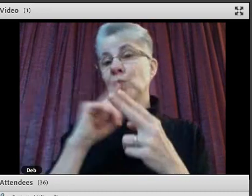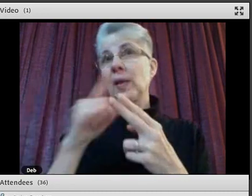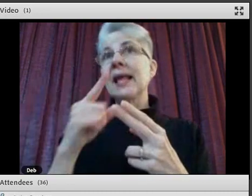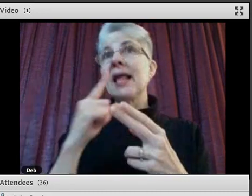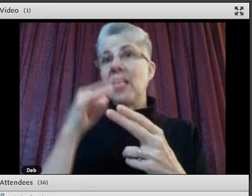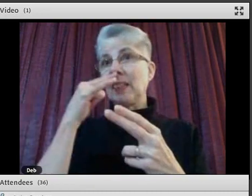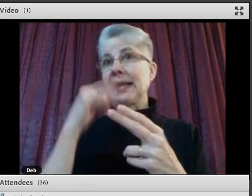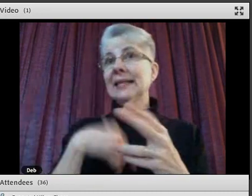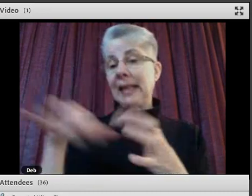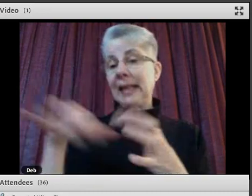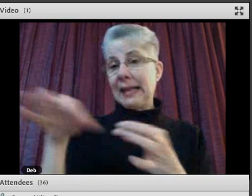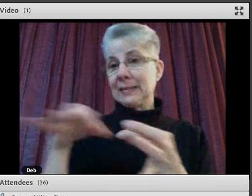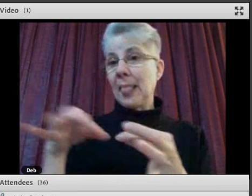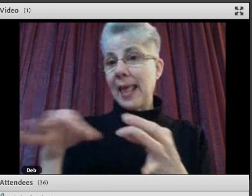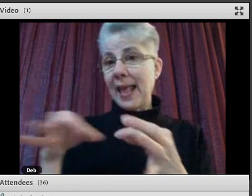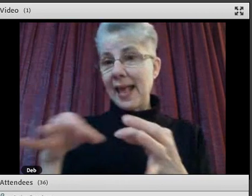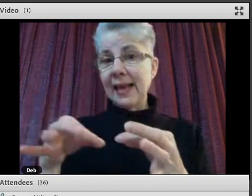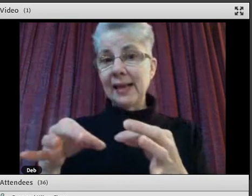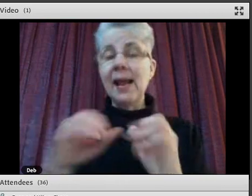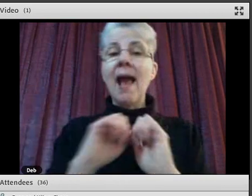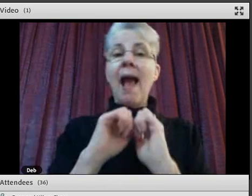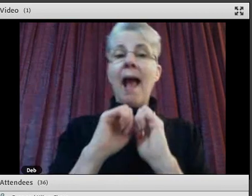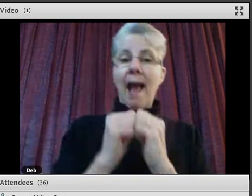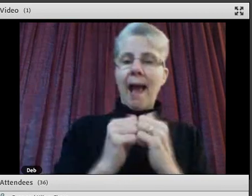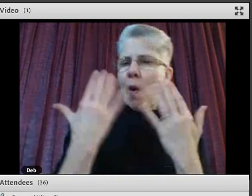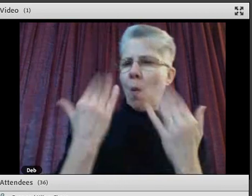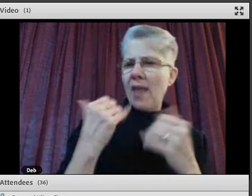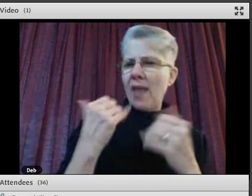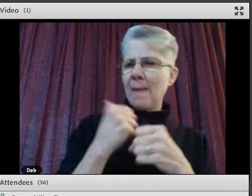that the kids can explain how and why they made the instrument